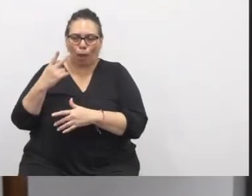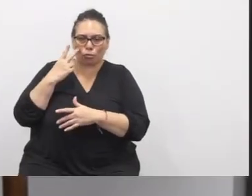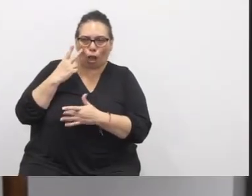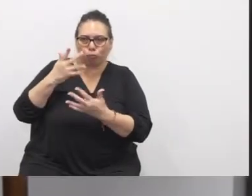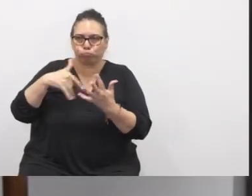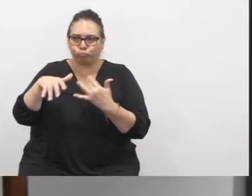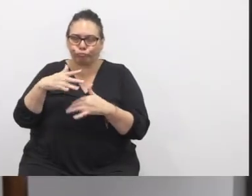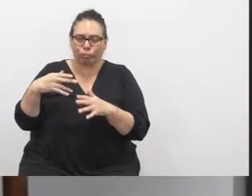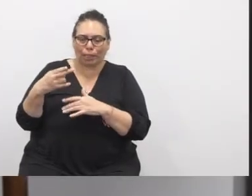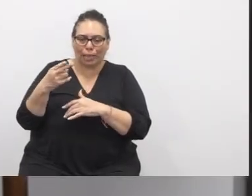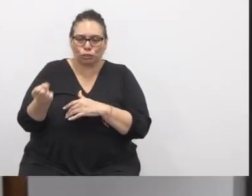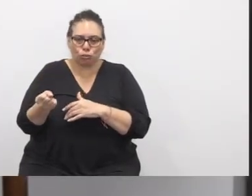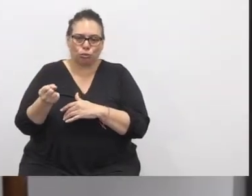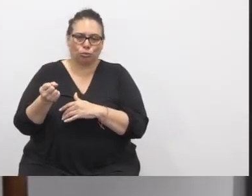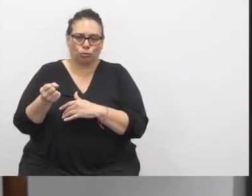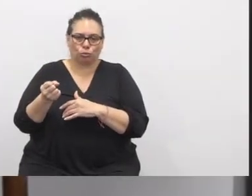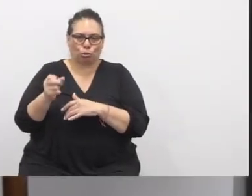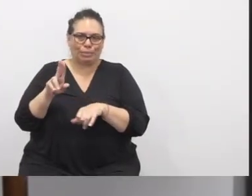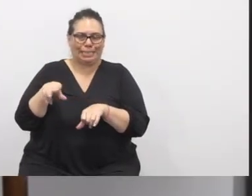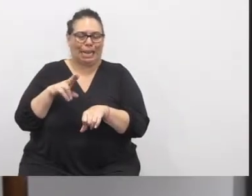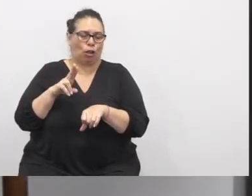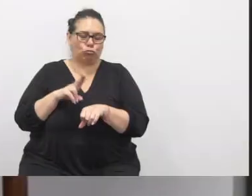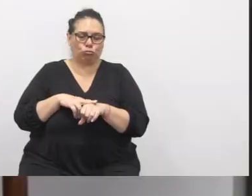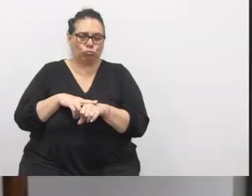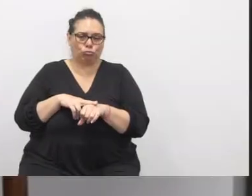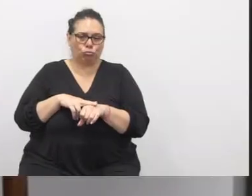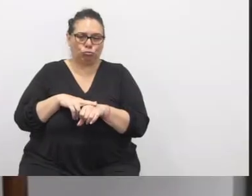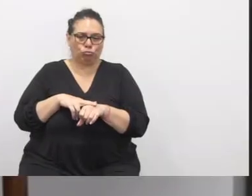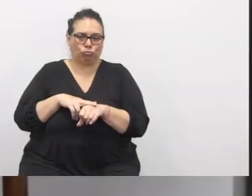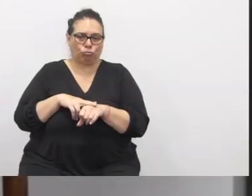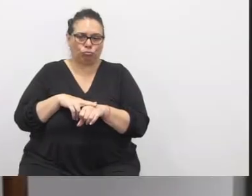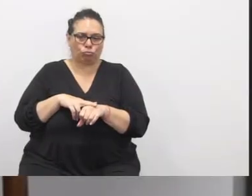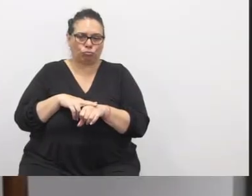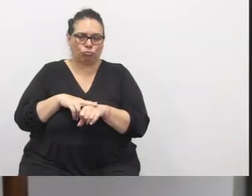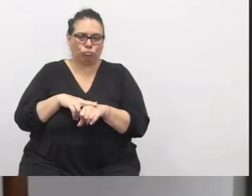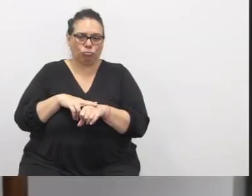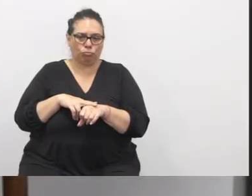it just creates this natural sense of community.